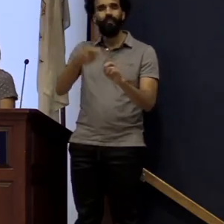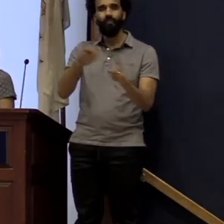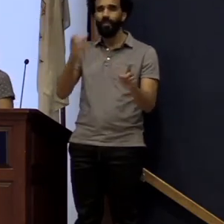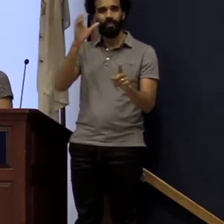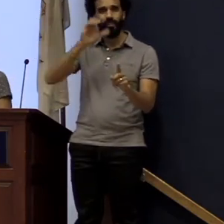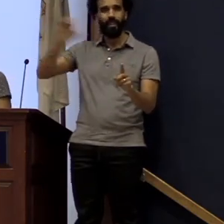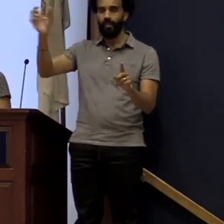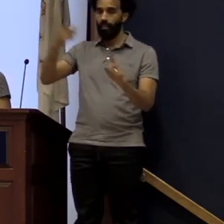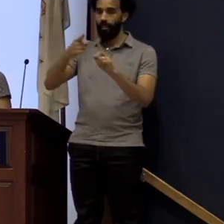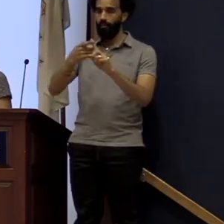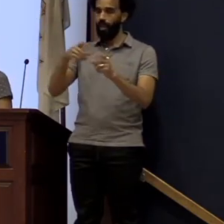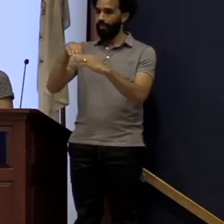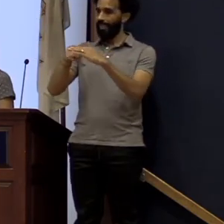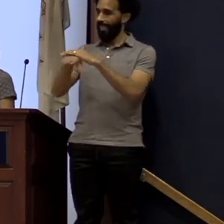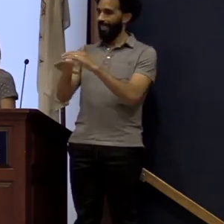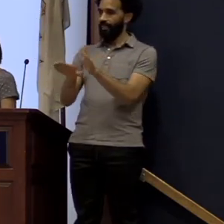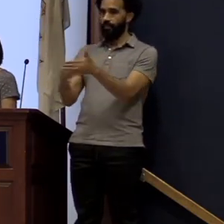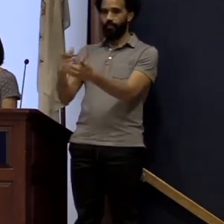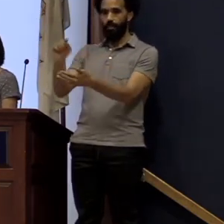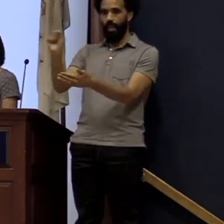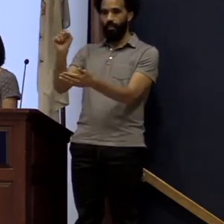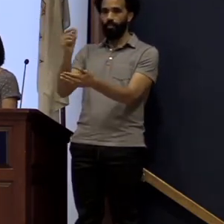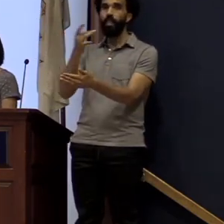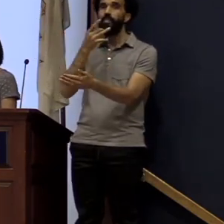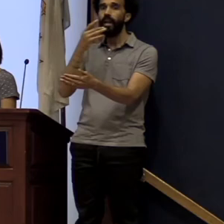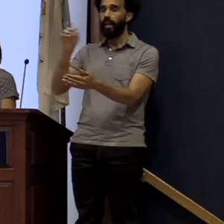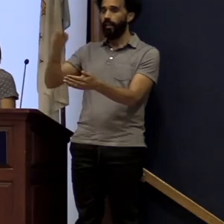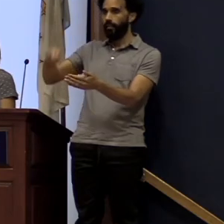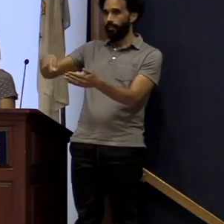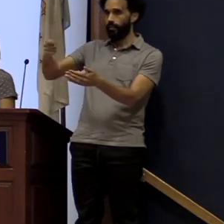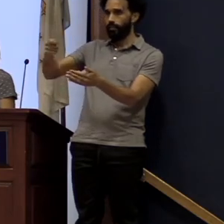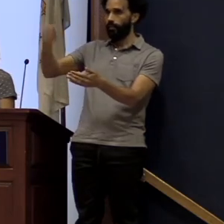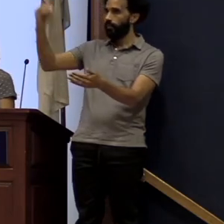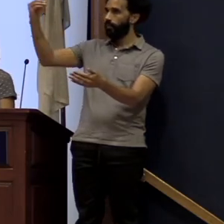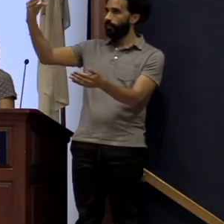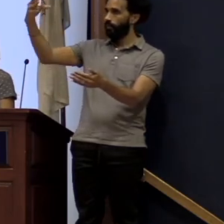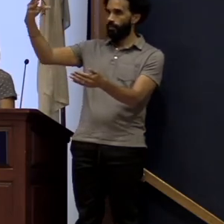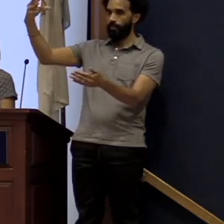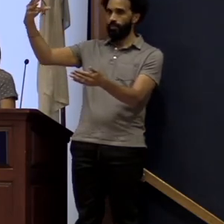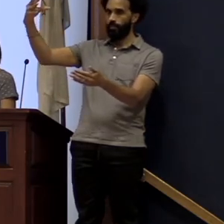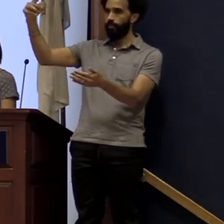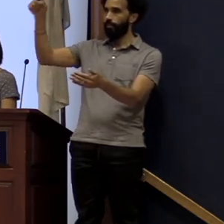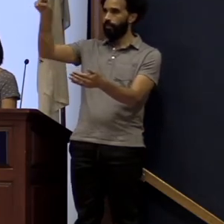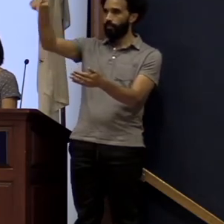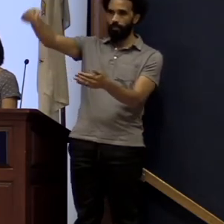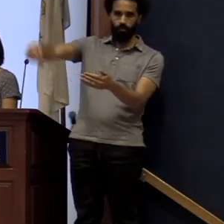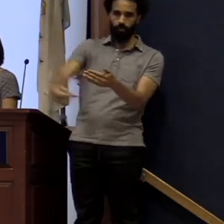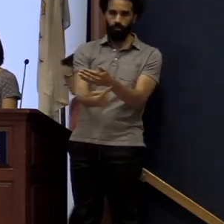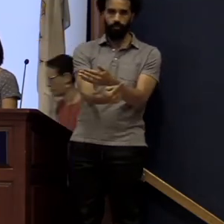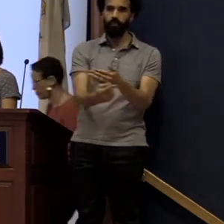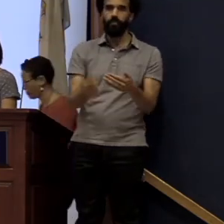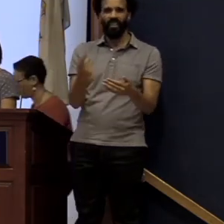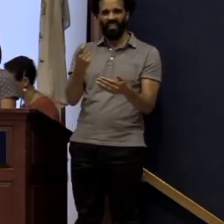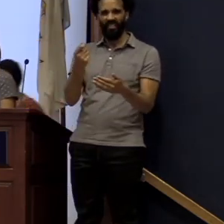solar panel so you can go to the lights so There's some kernels of goodness here, but it's a lot of still